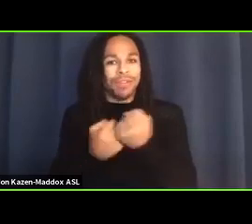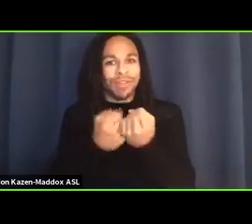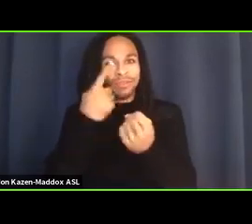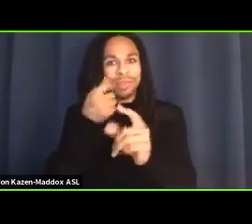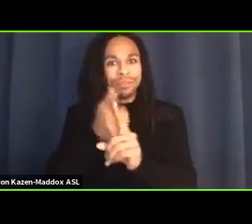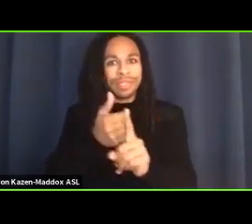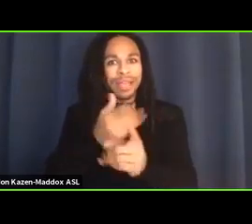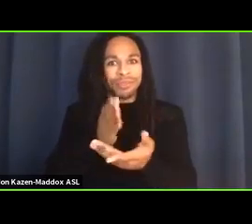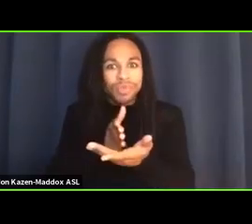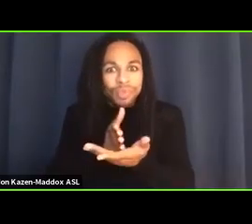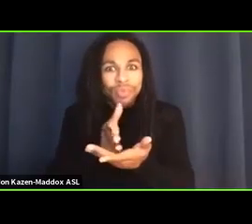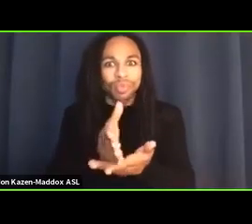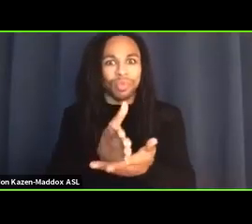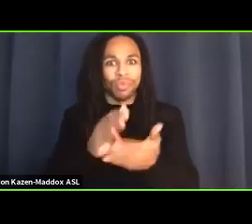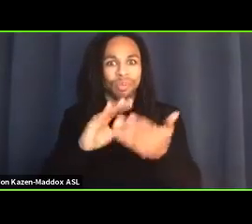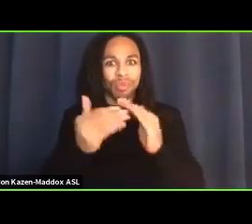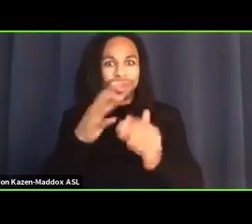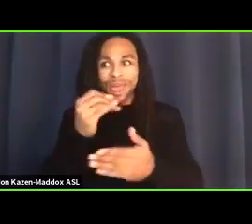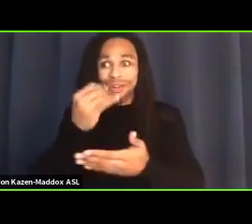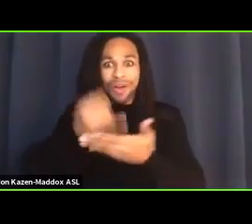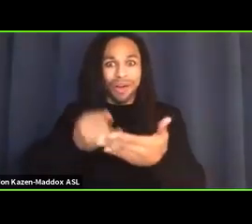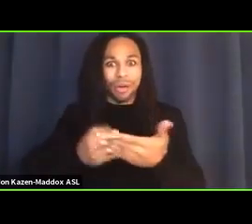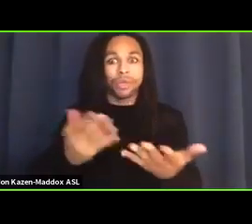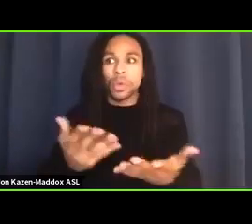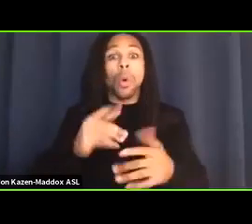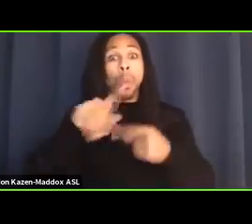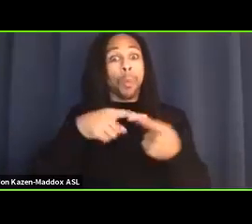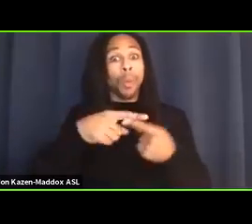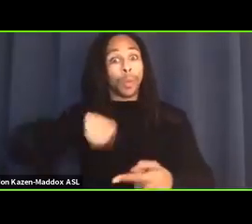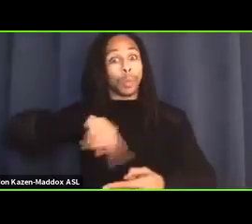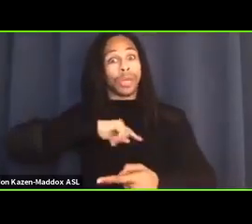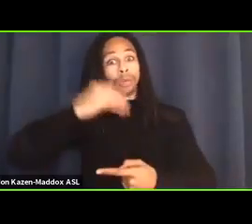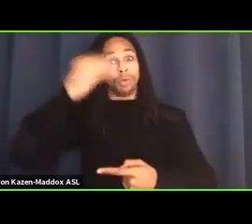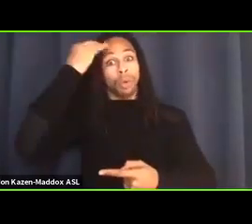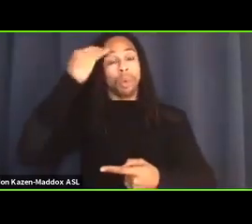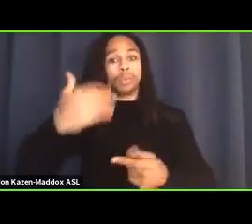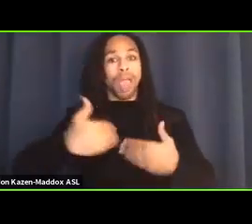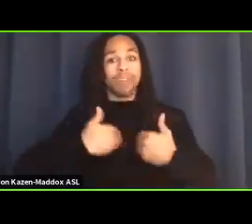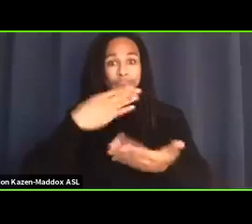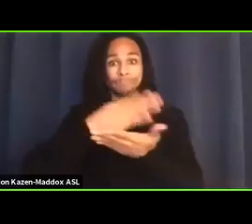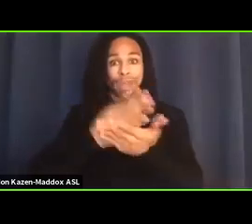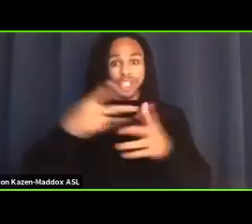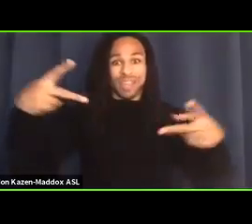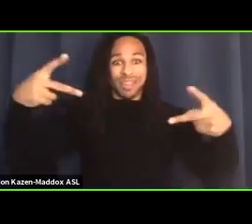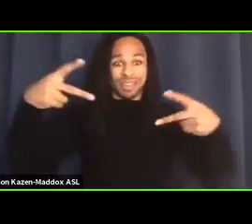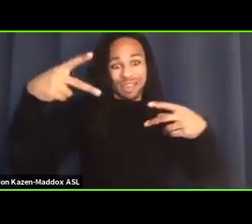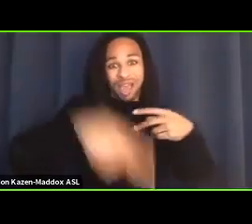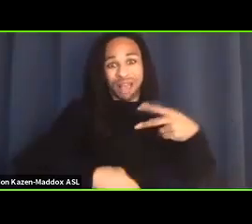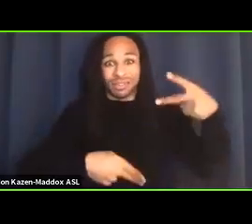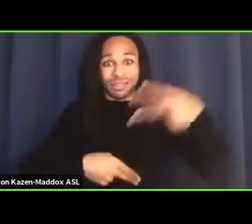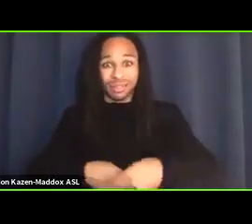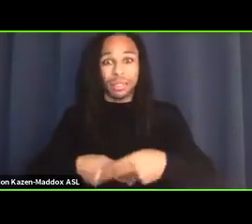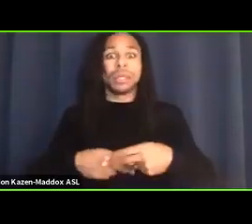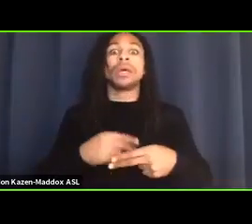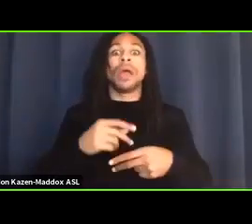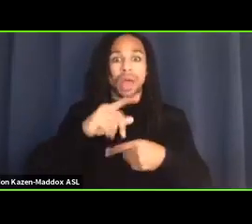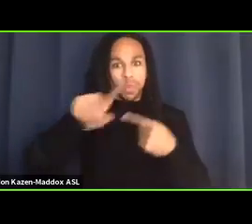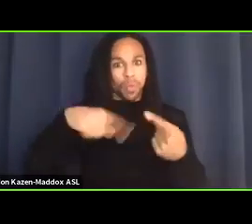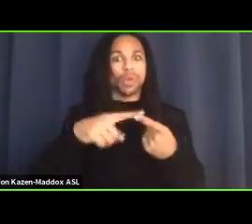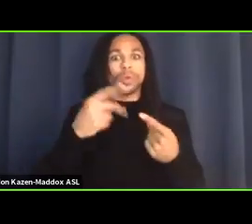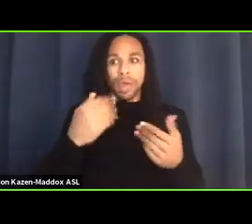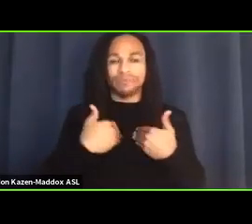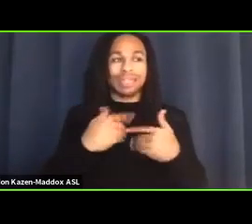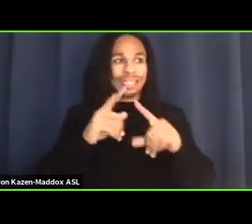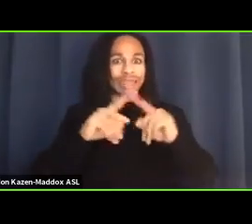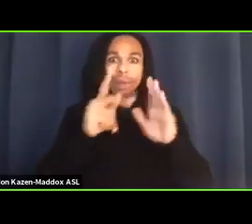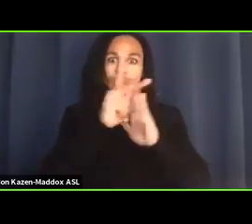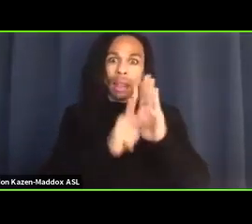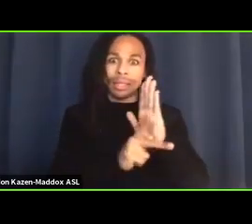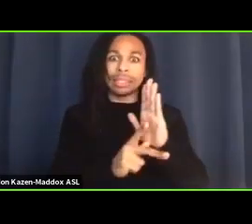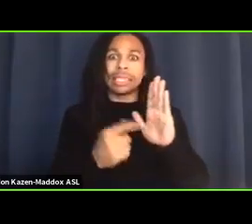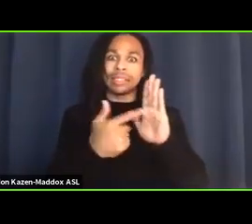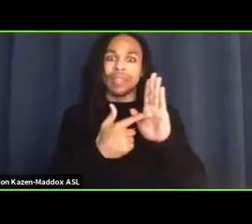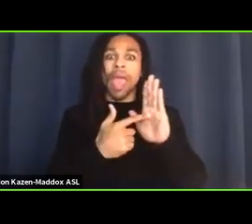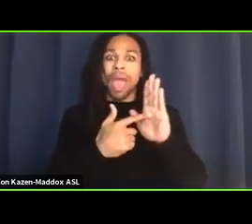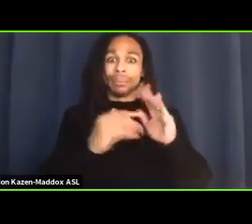and enriched by ties to the arts. Art educators are the ones that often